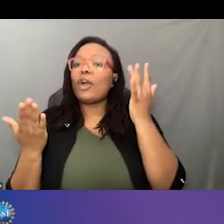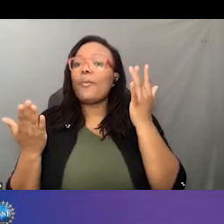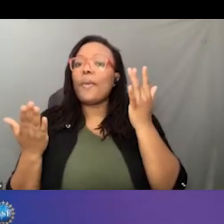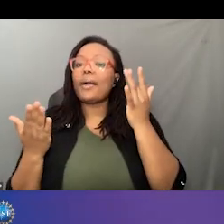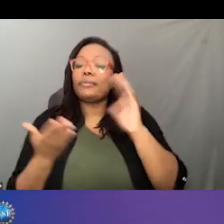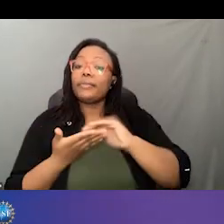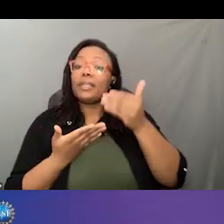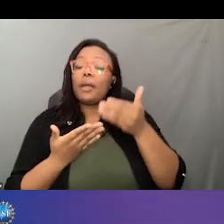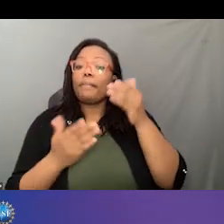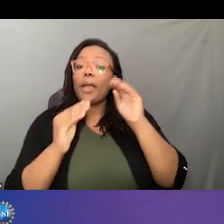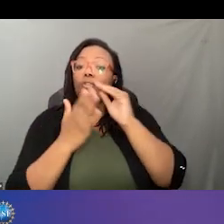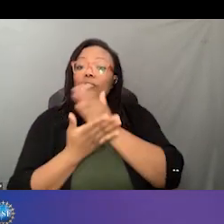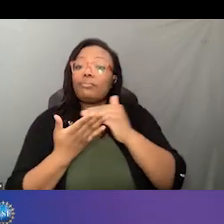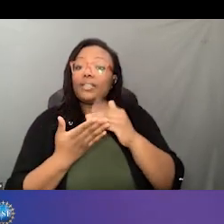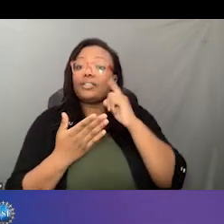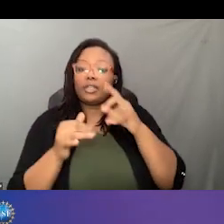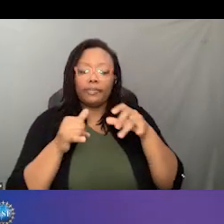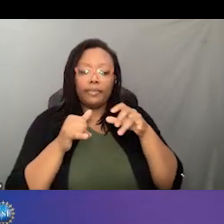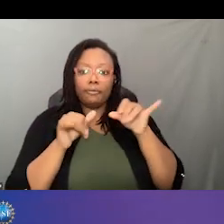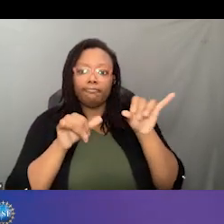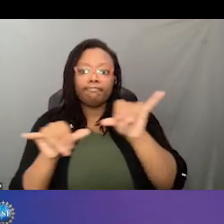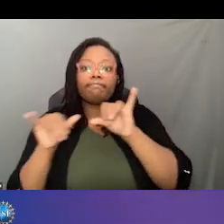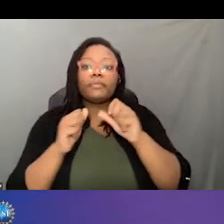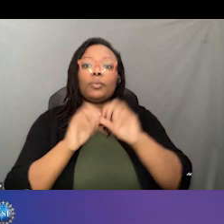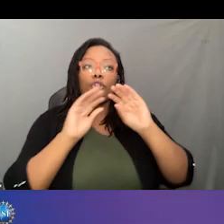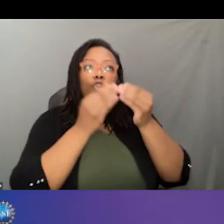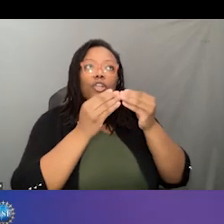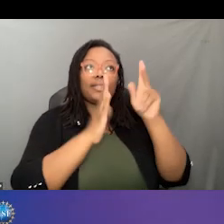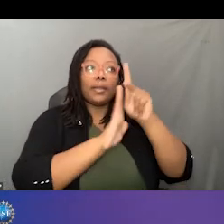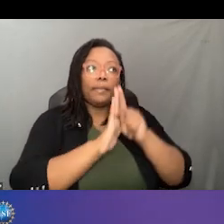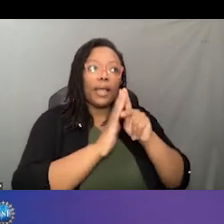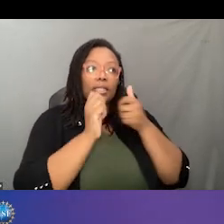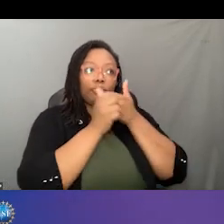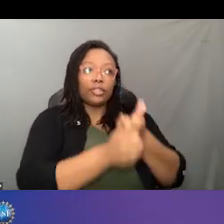And your amounts budgeted must be consistent with your organization's policies and procedures